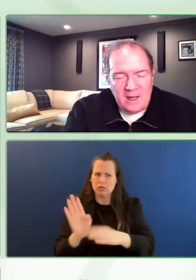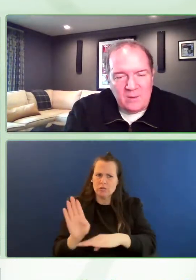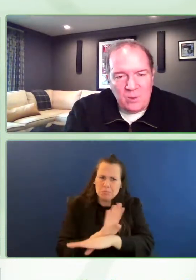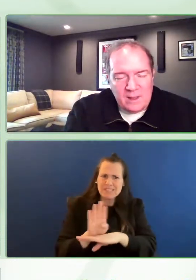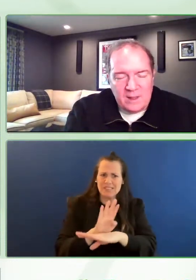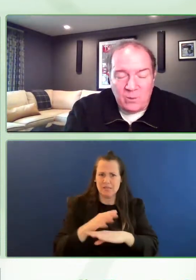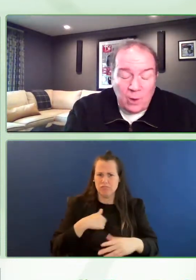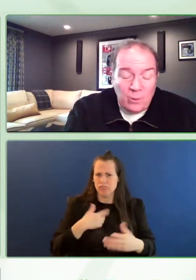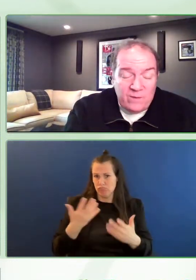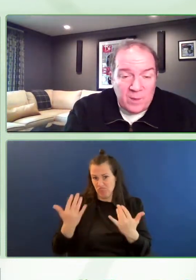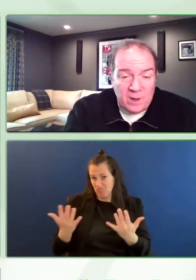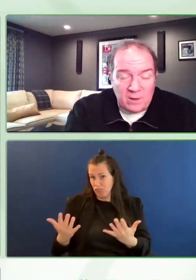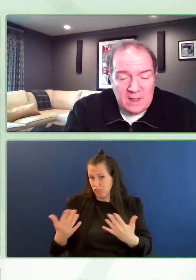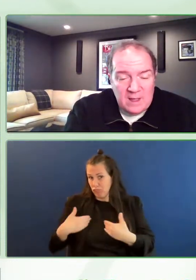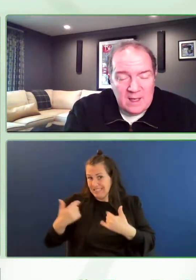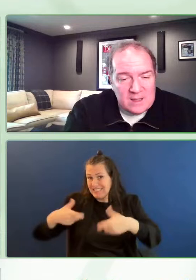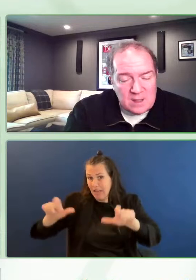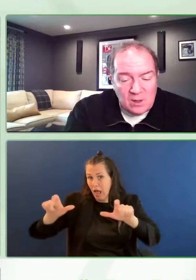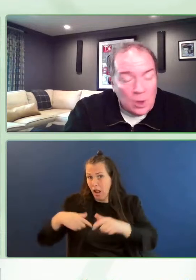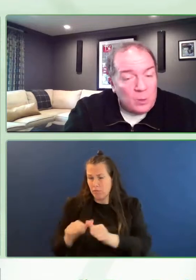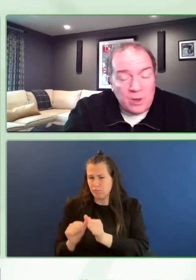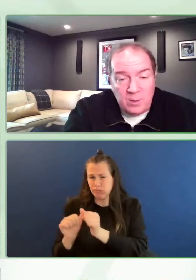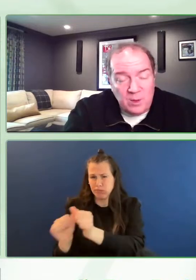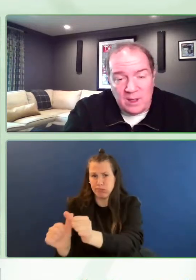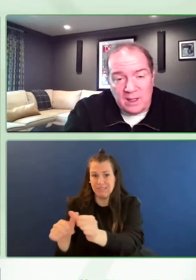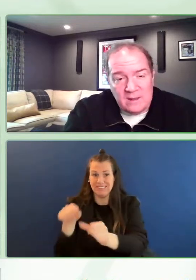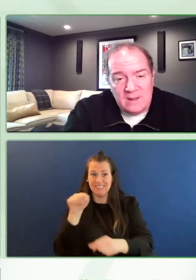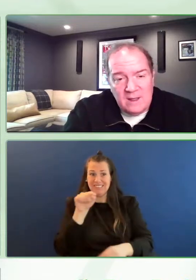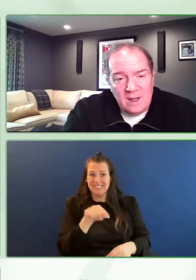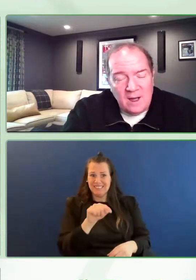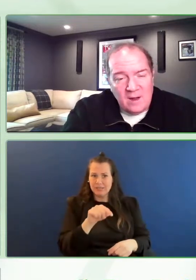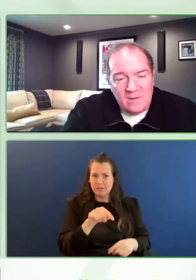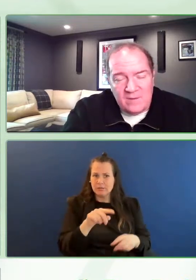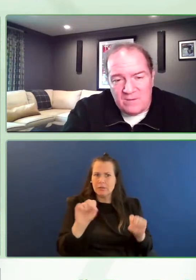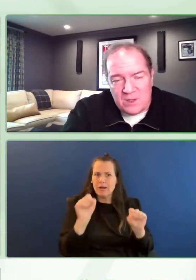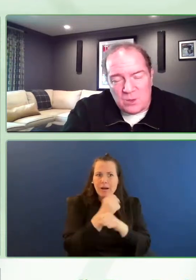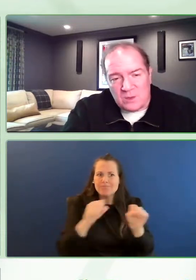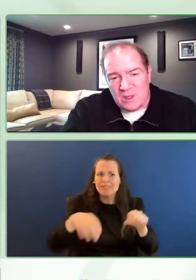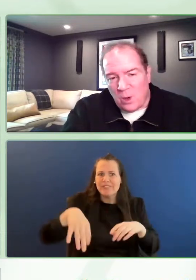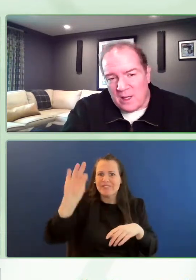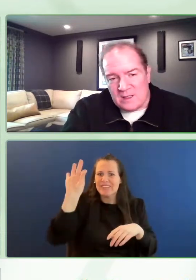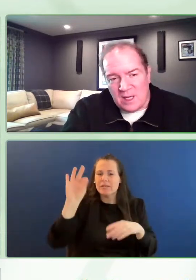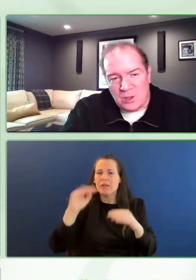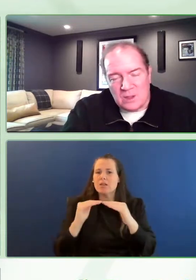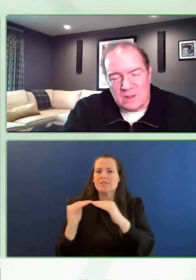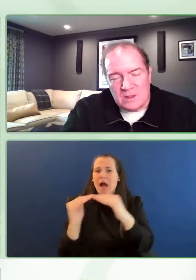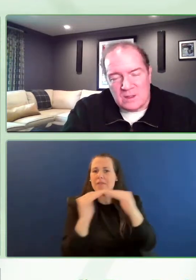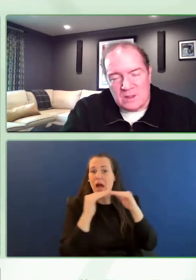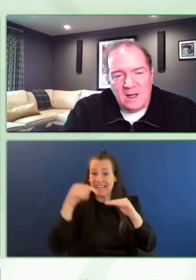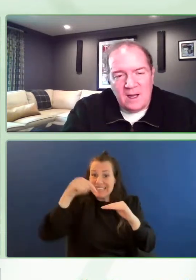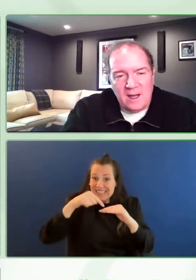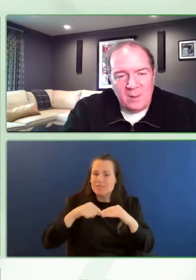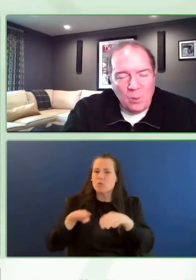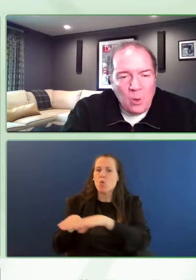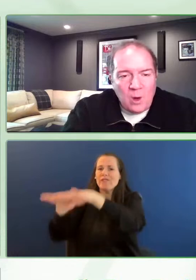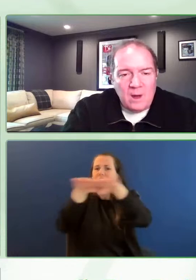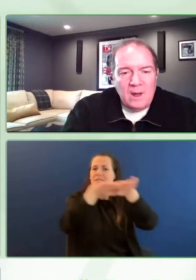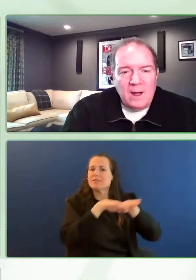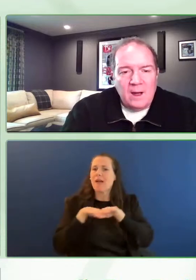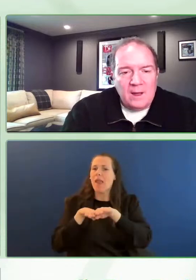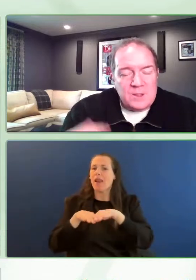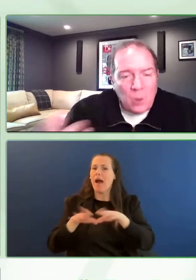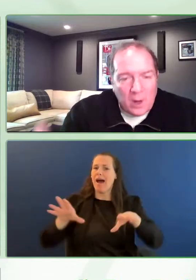and what we have built is a local unity of individuals and organisations, and more, to